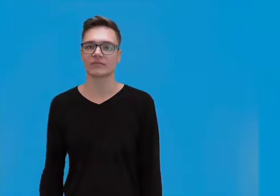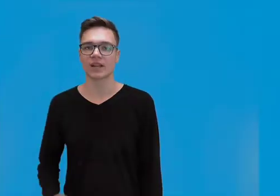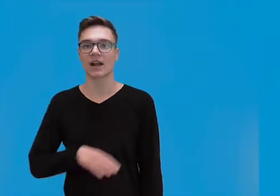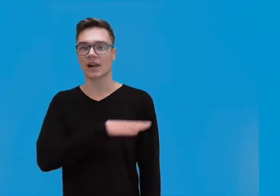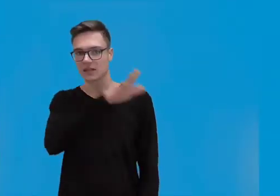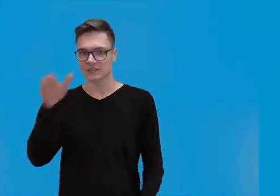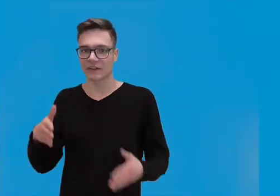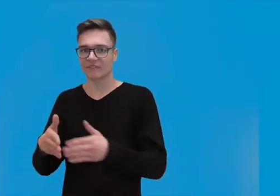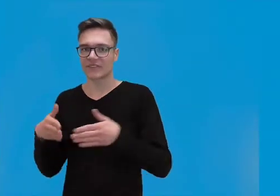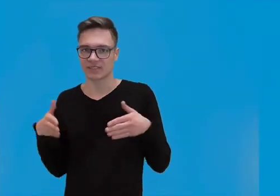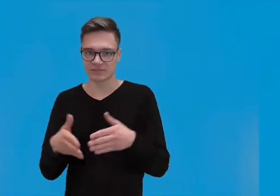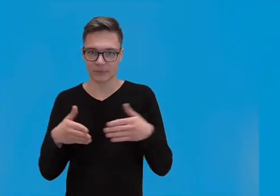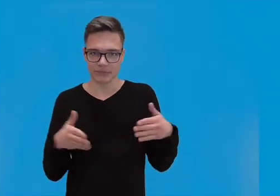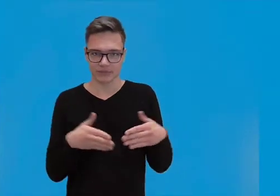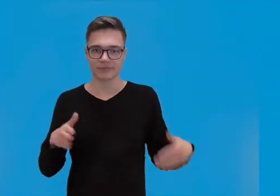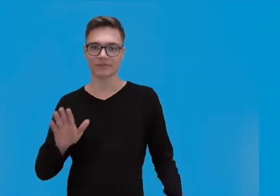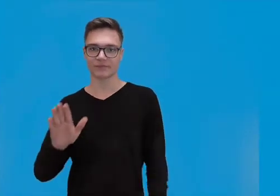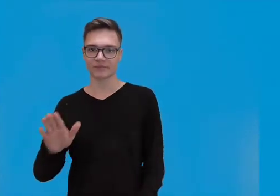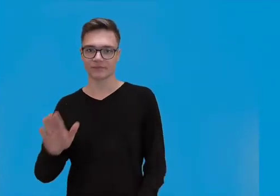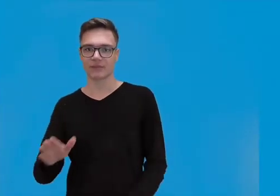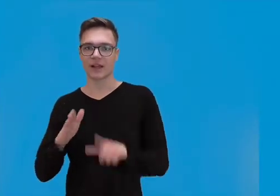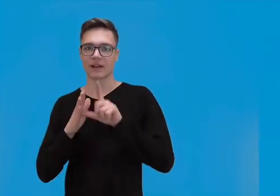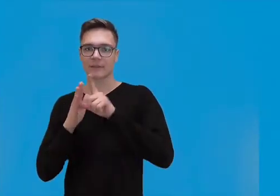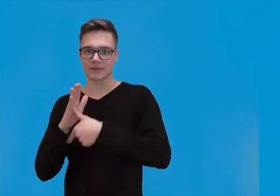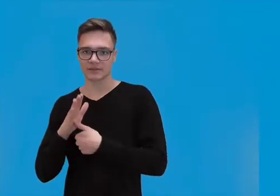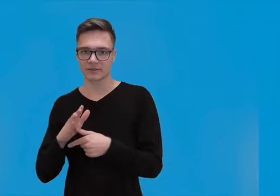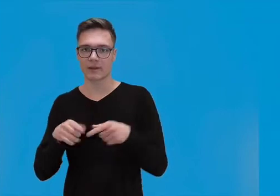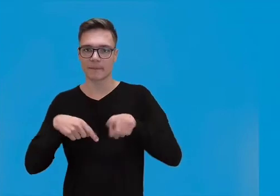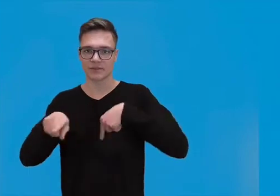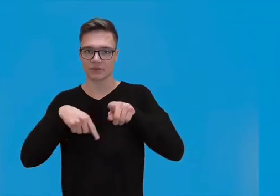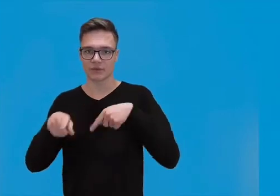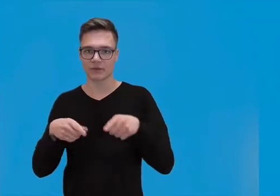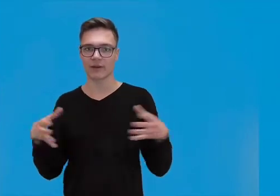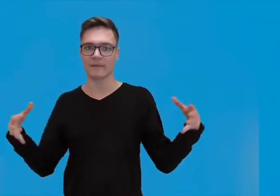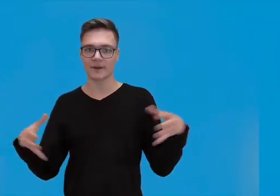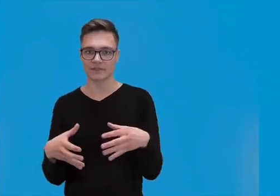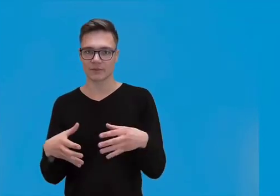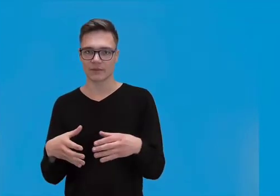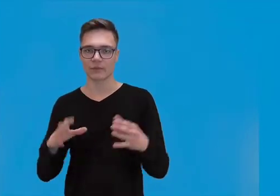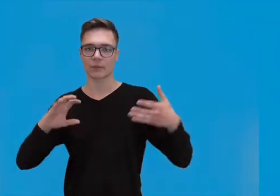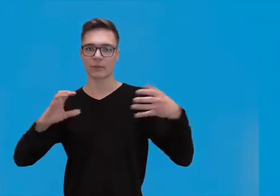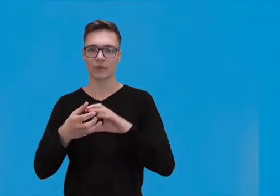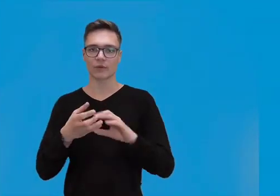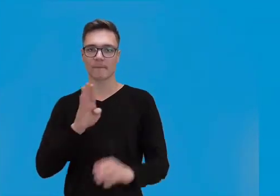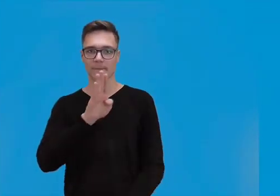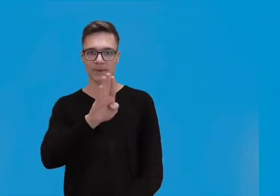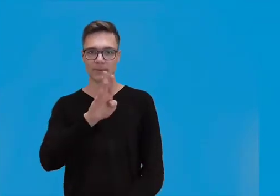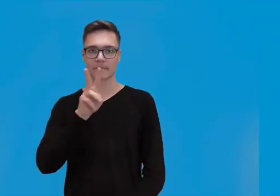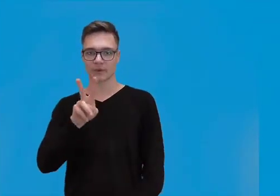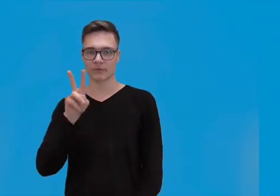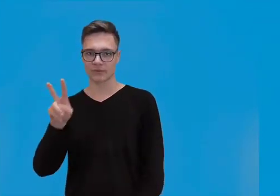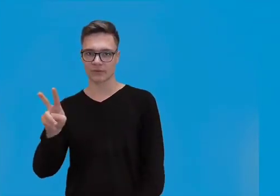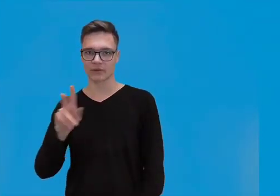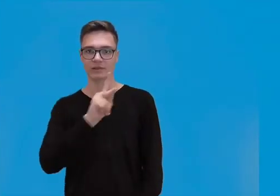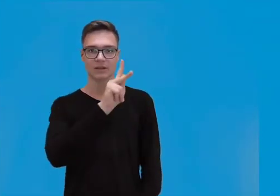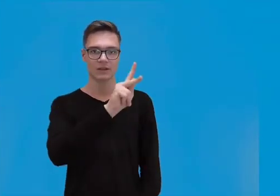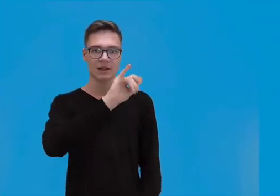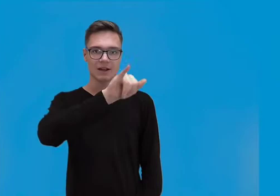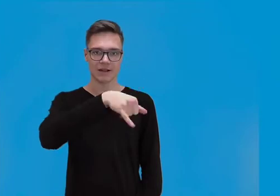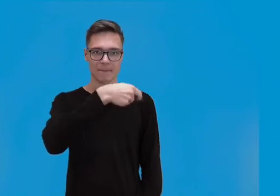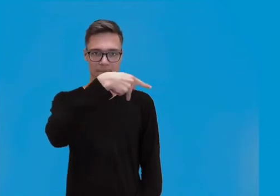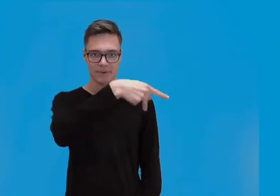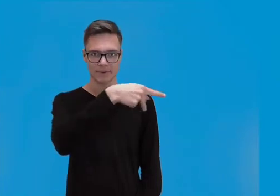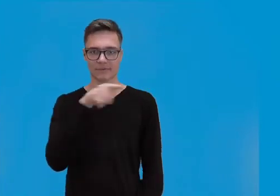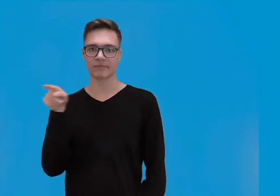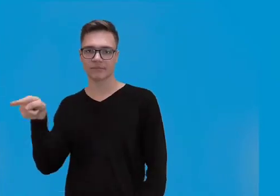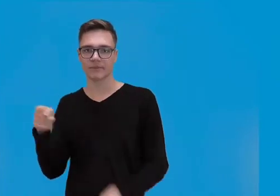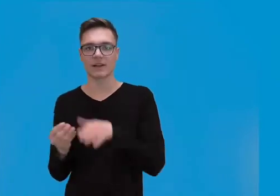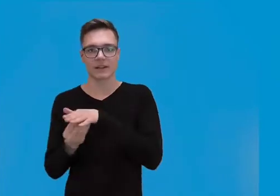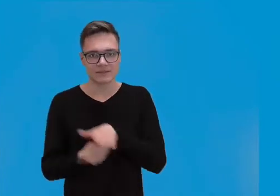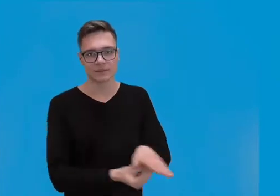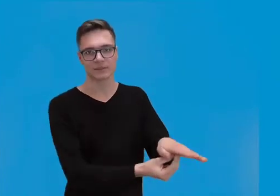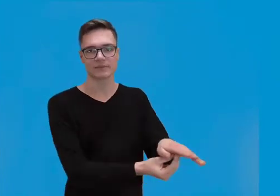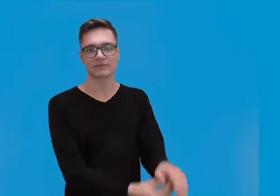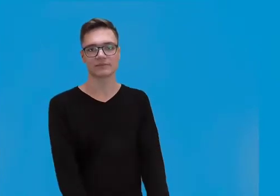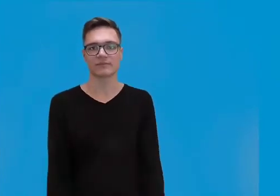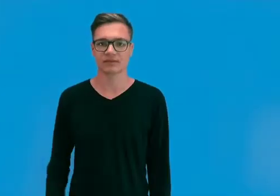All parliamentary groups of the district assembly (BVV) are supporting the KJP.